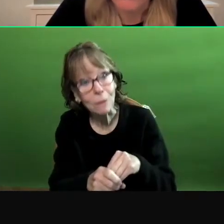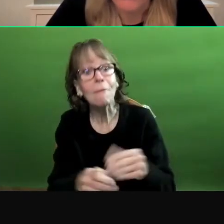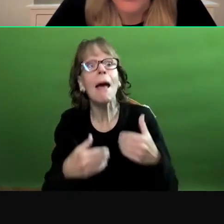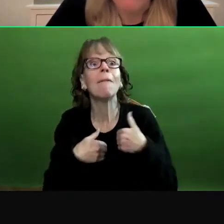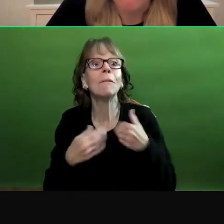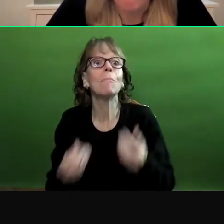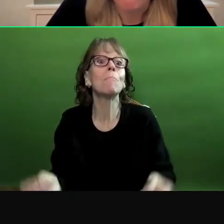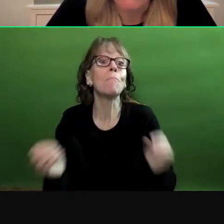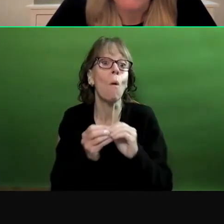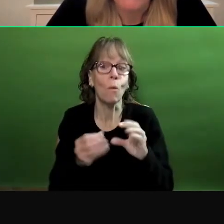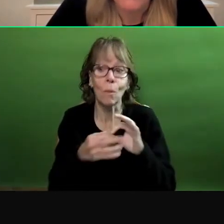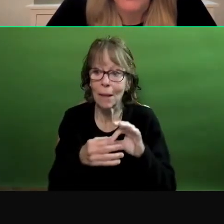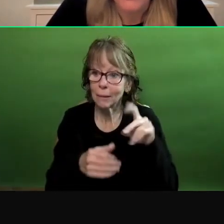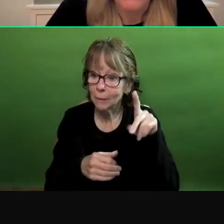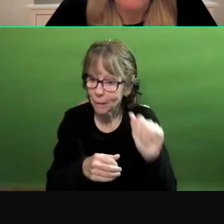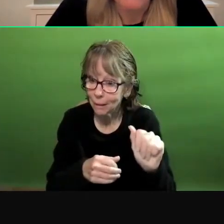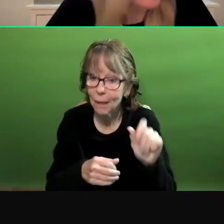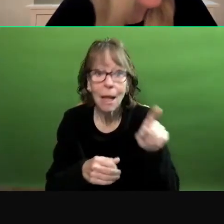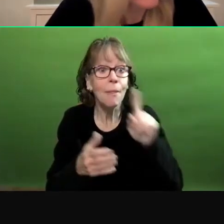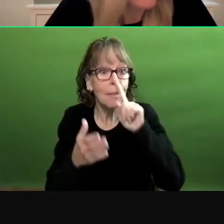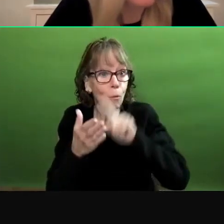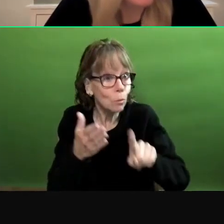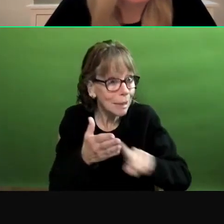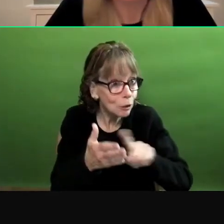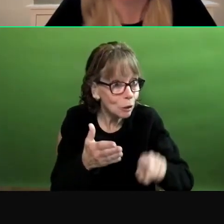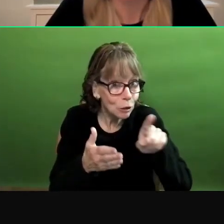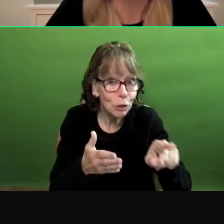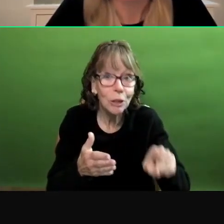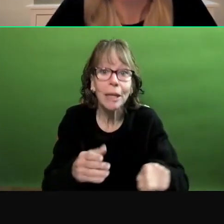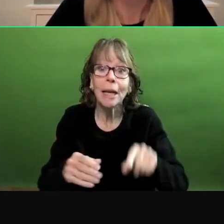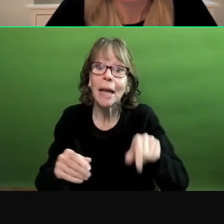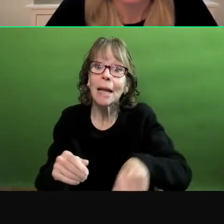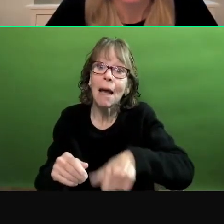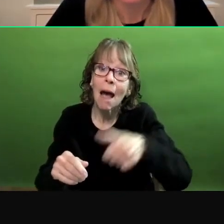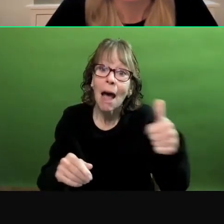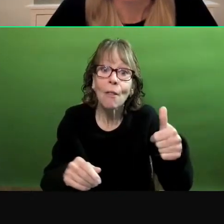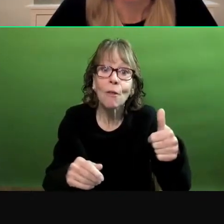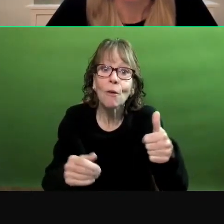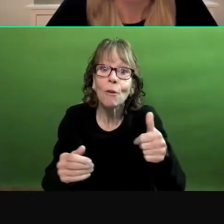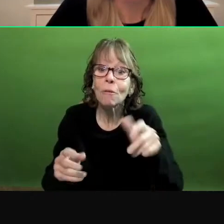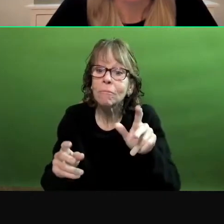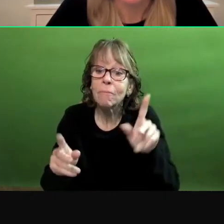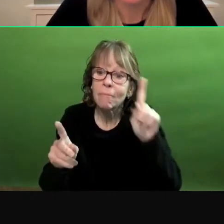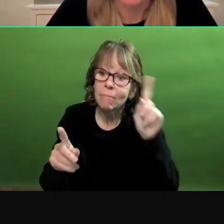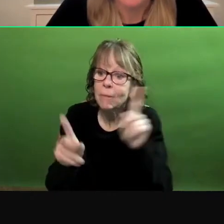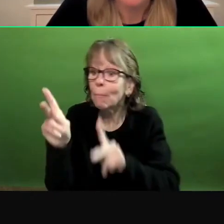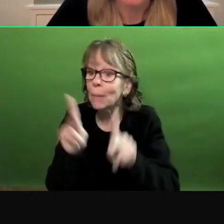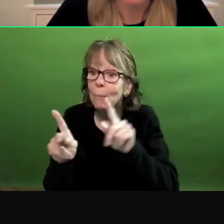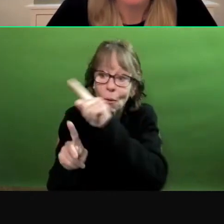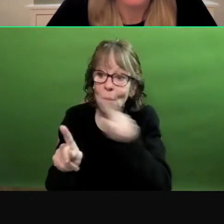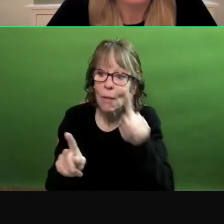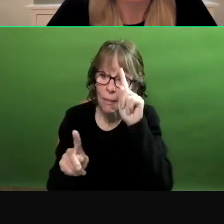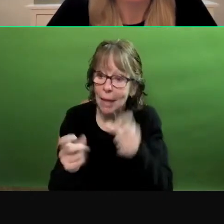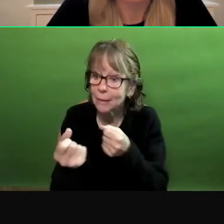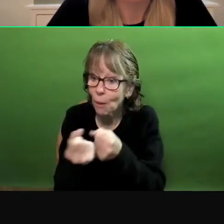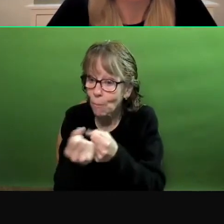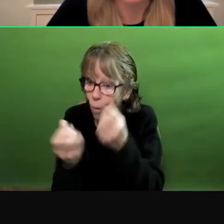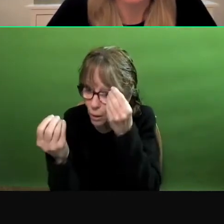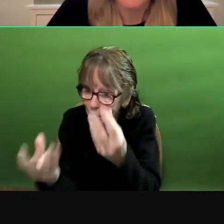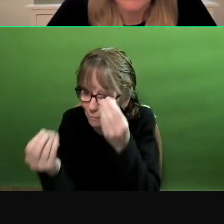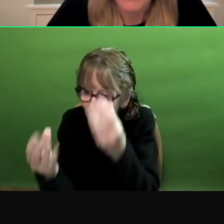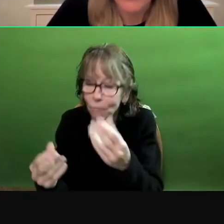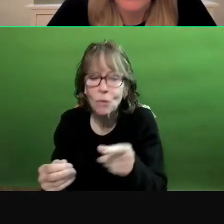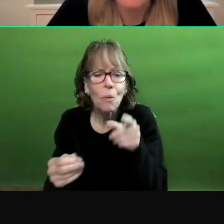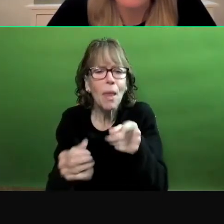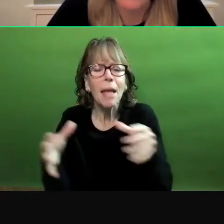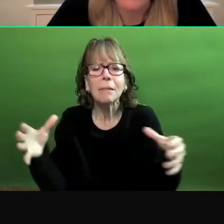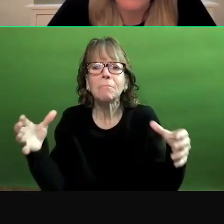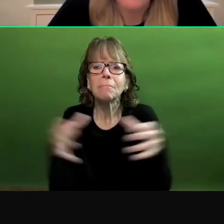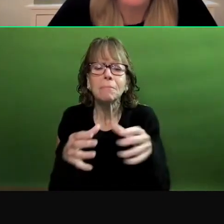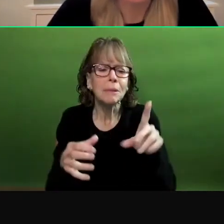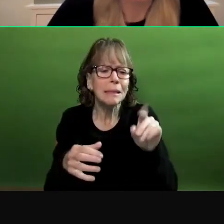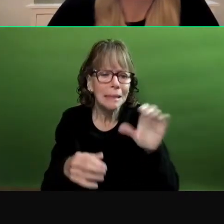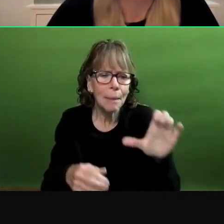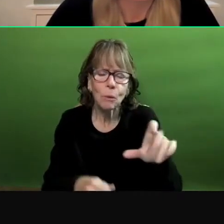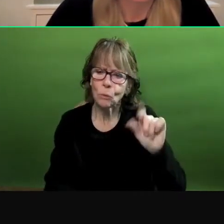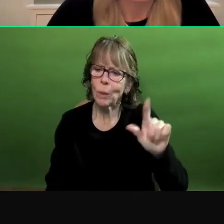supporting. We released our recommendations on December 2022, and they were unanimously endorsed.